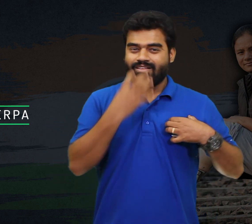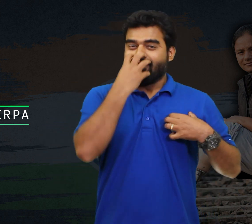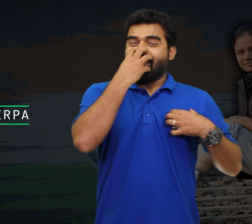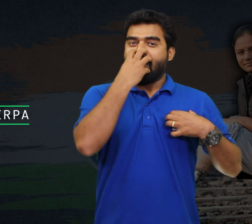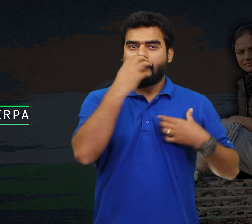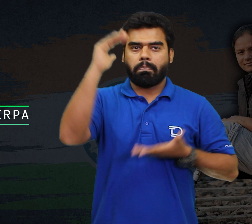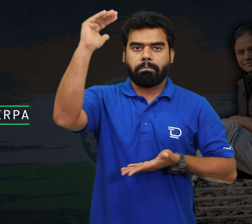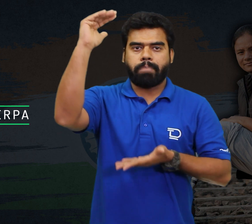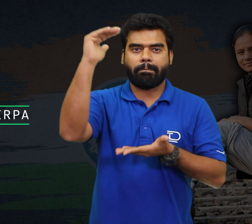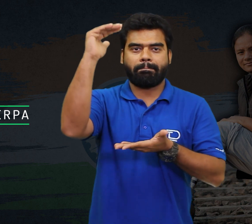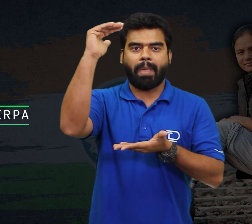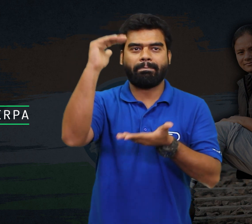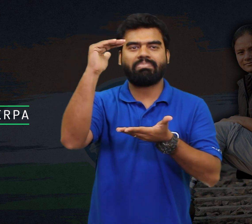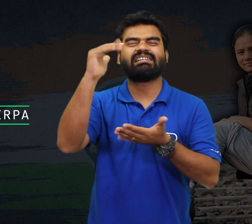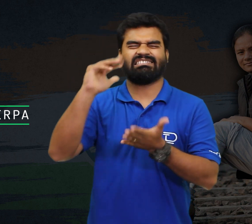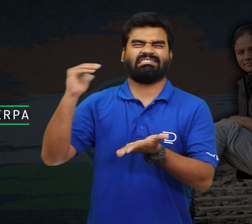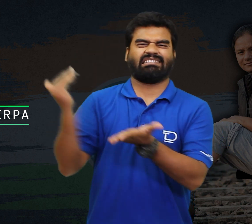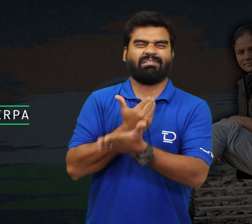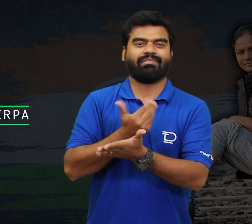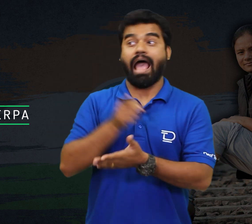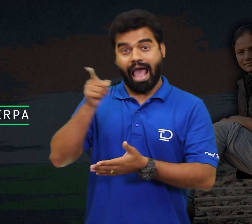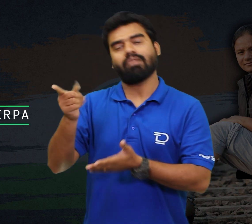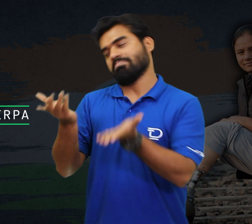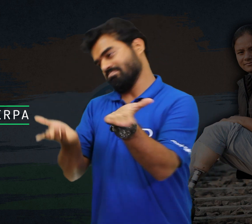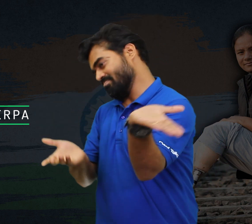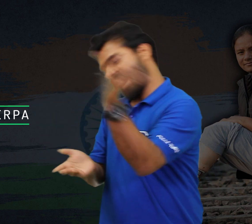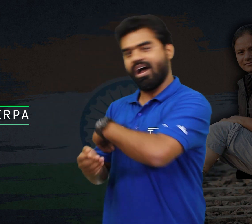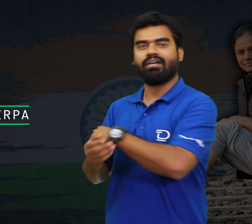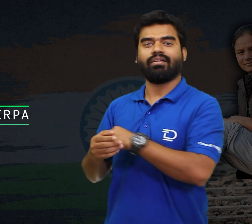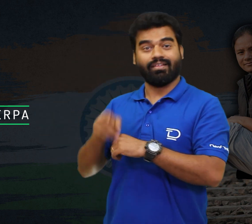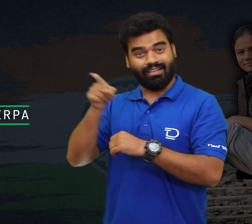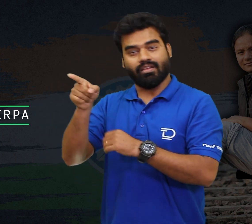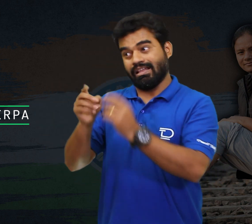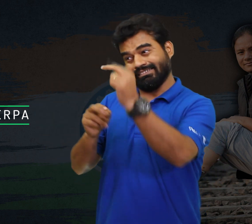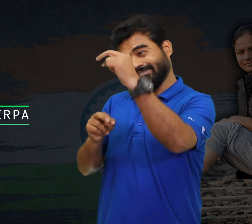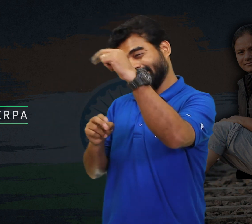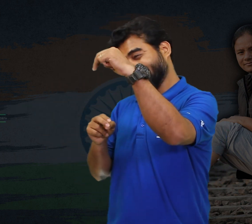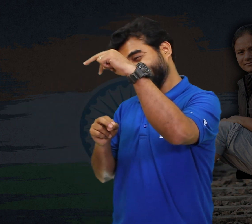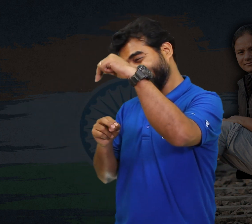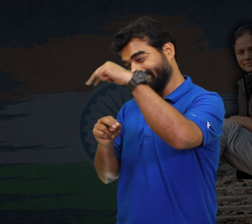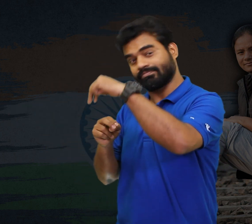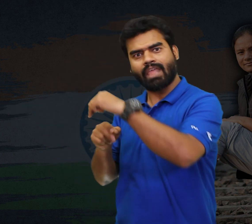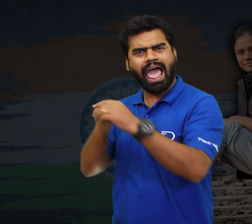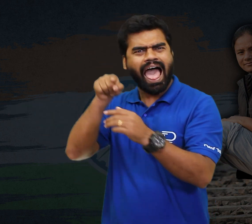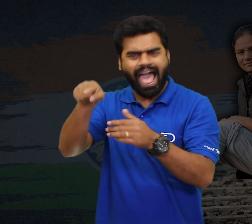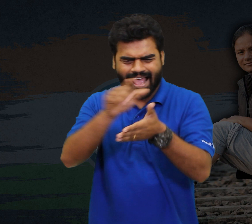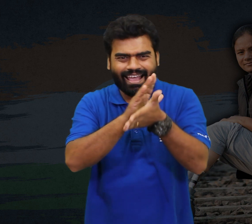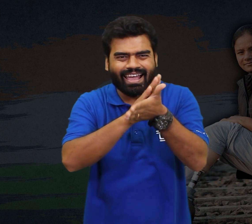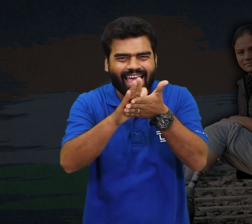because Arunima's oxygen supply is running out.